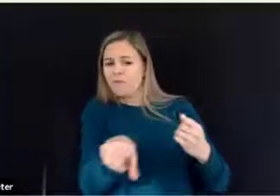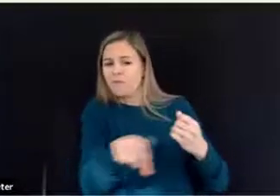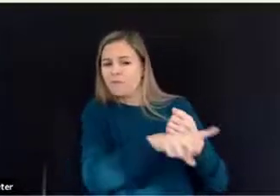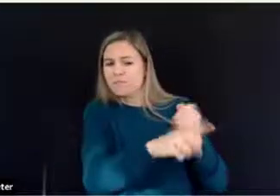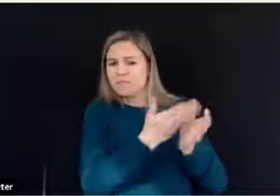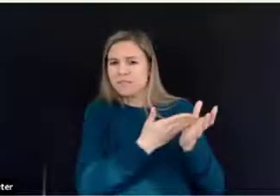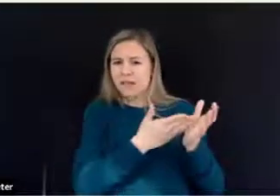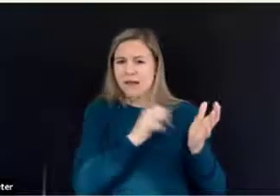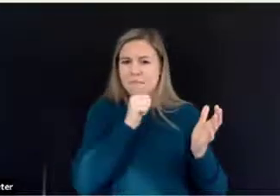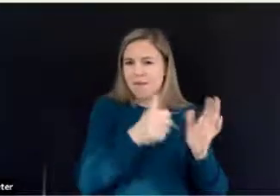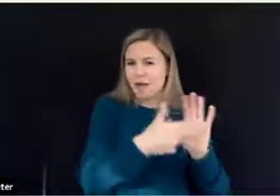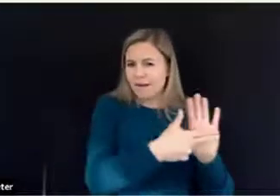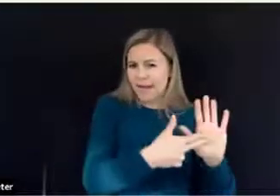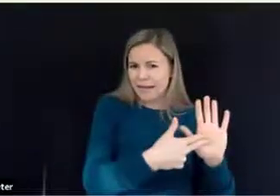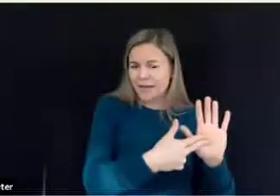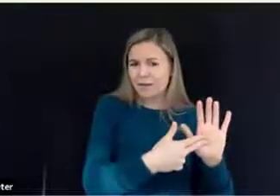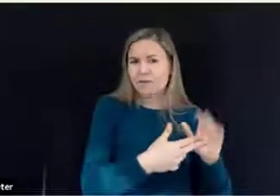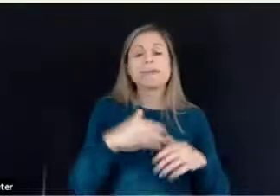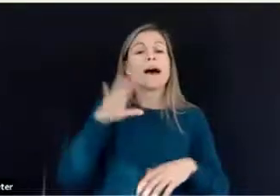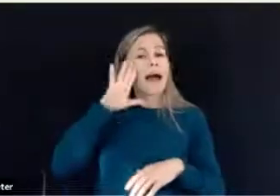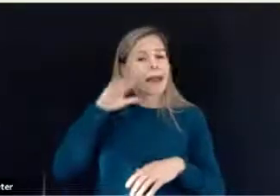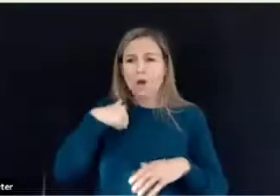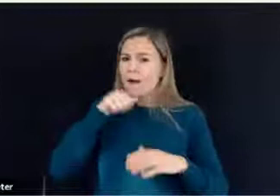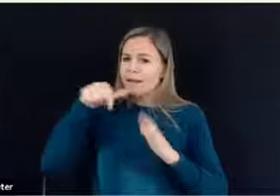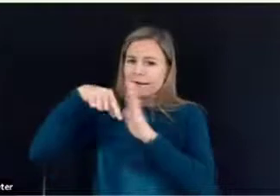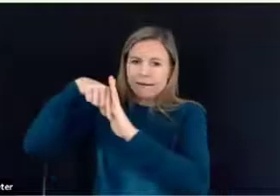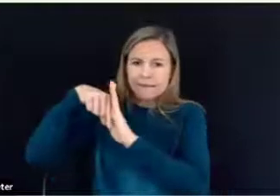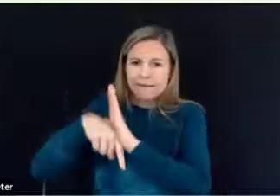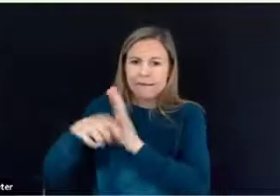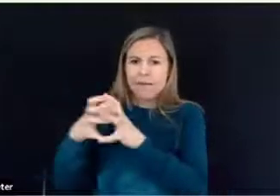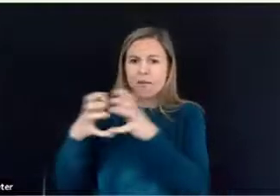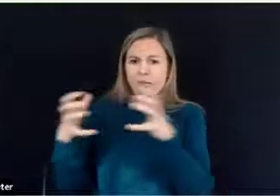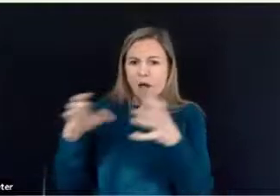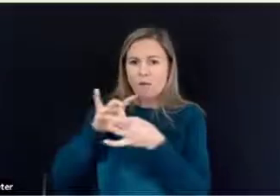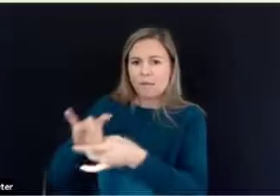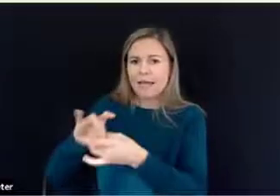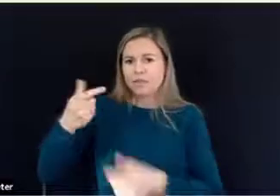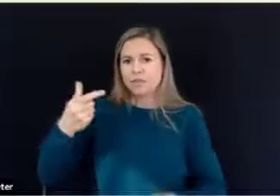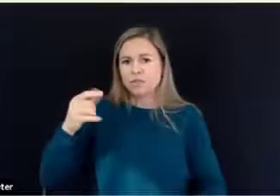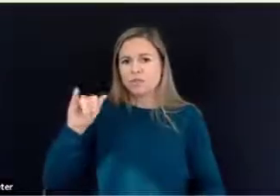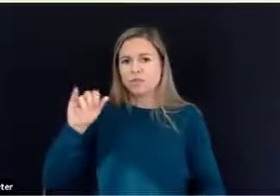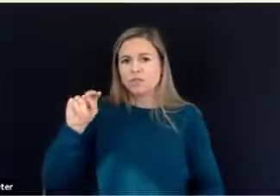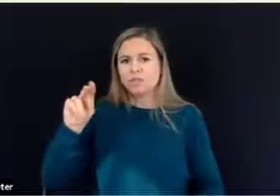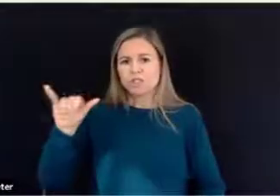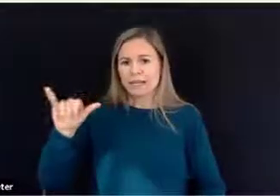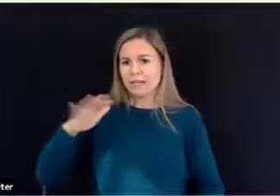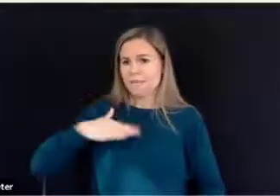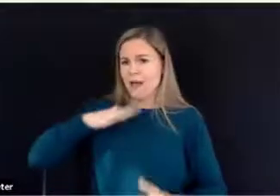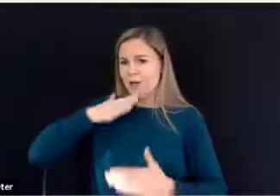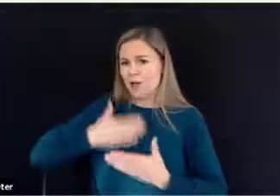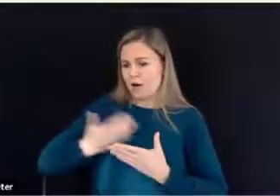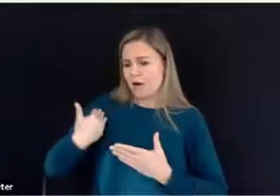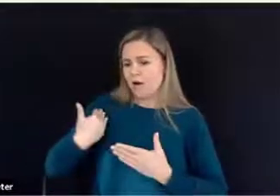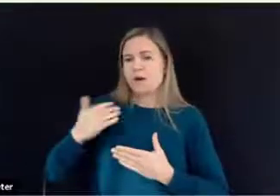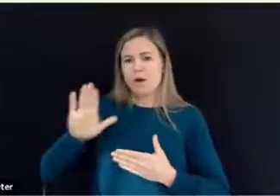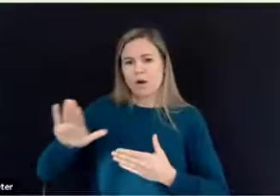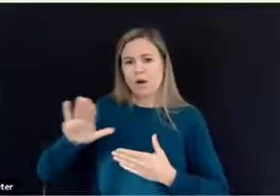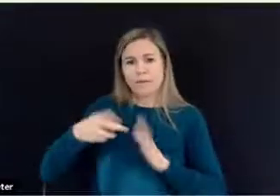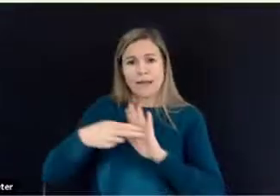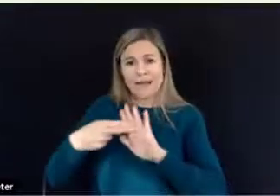just I know I didn't go into this on this slide about Ginny's diagnosis, but what were things that we saw when she was a baby